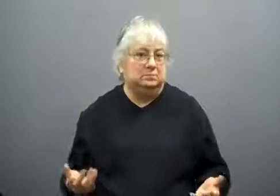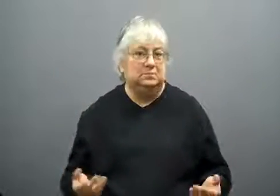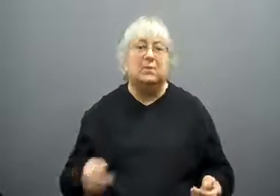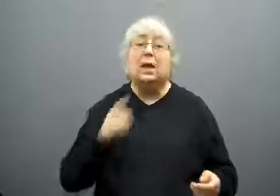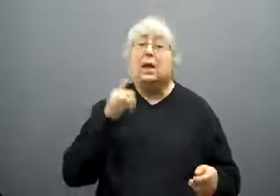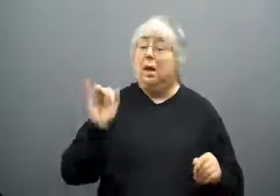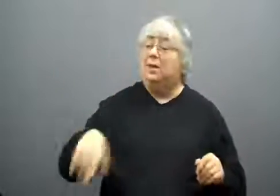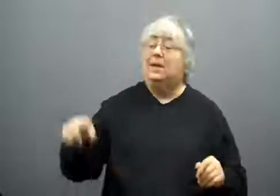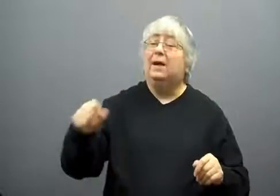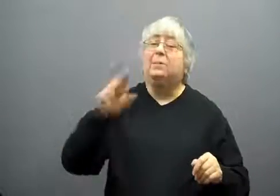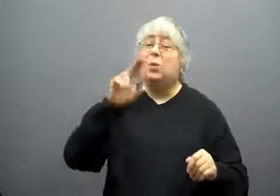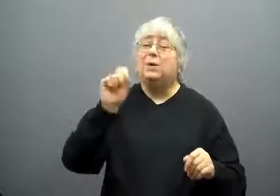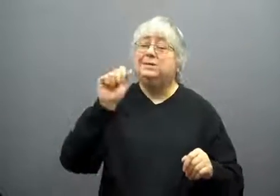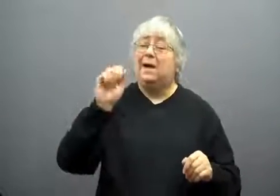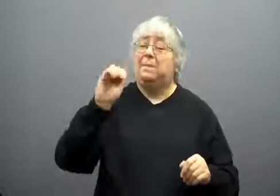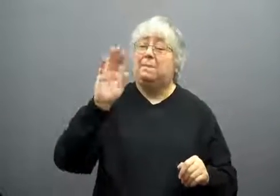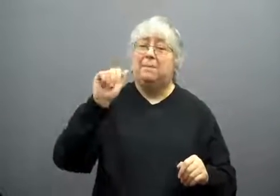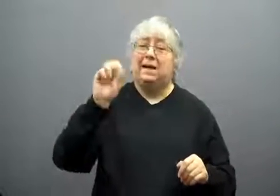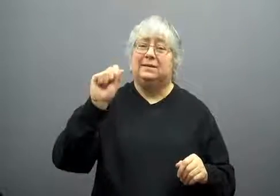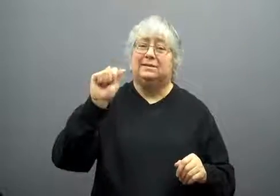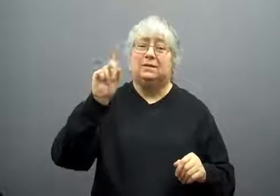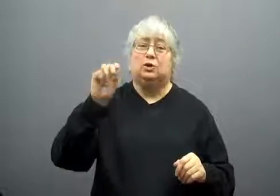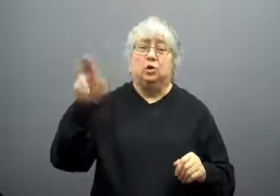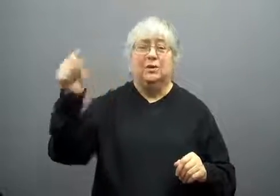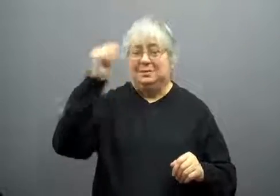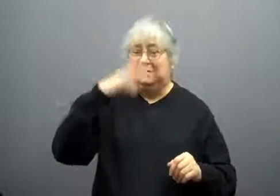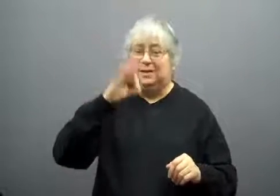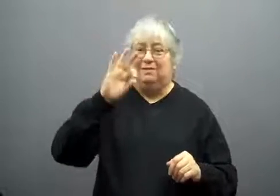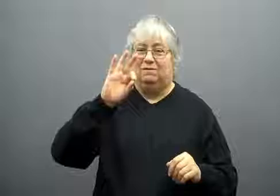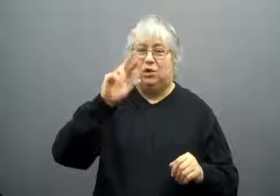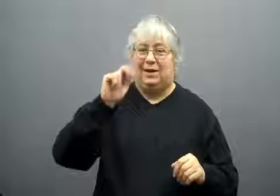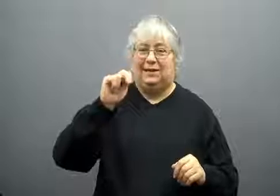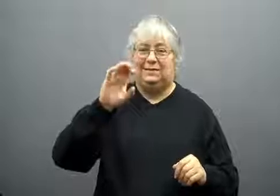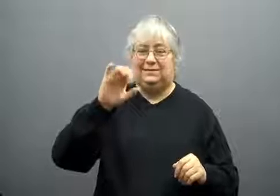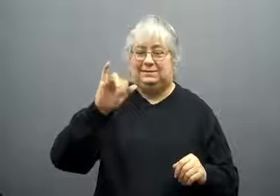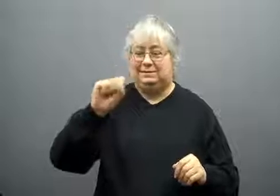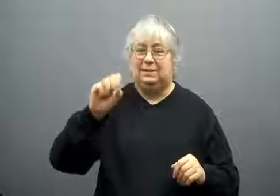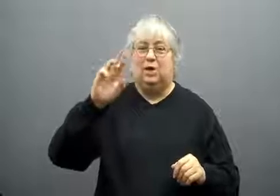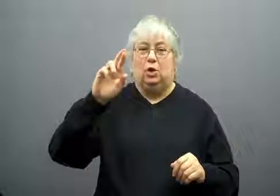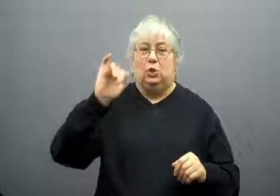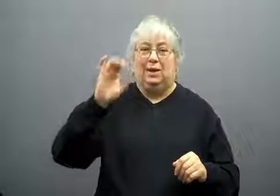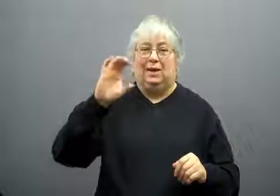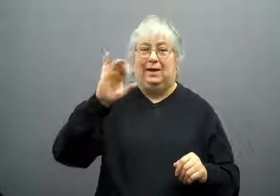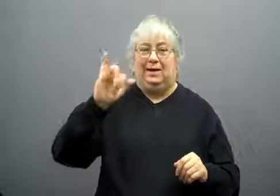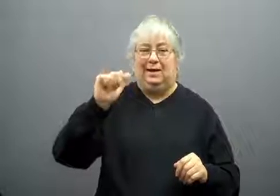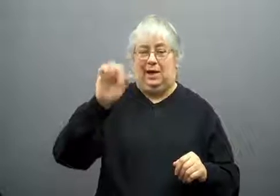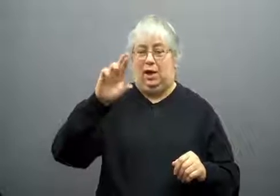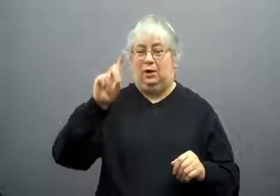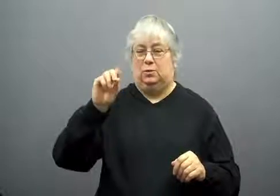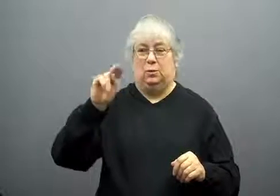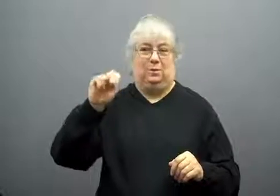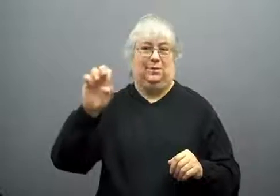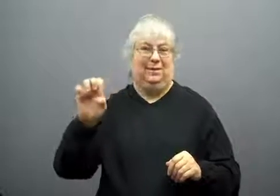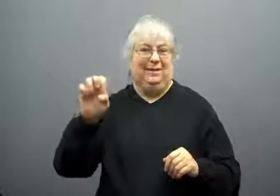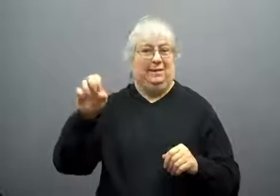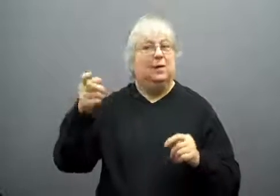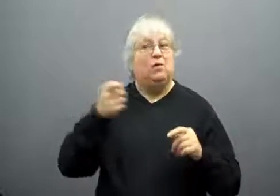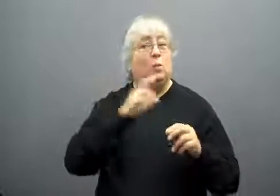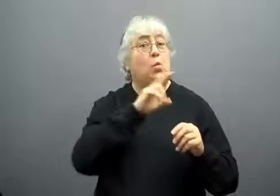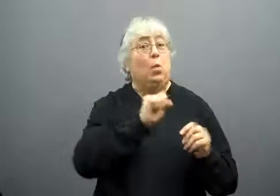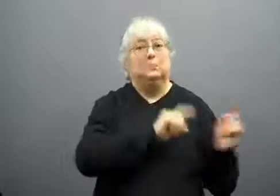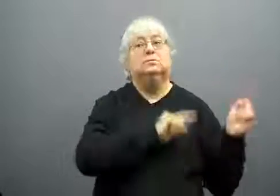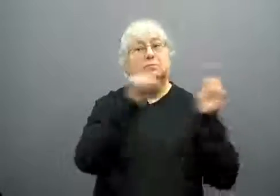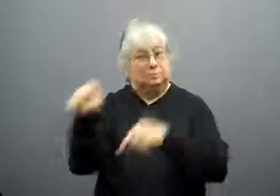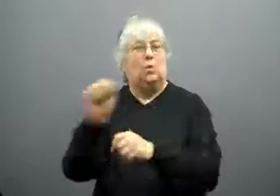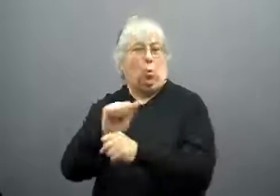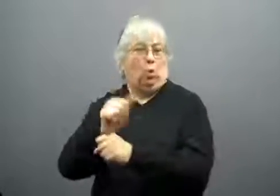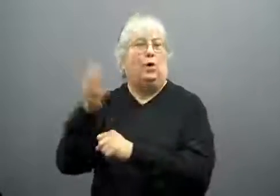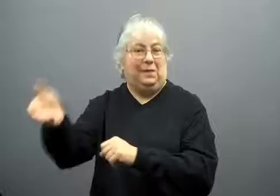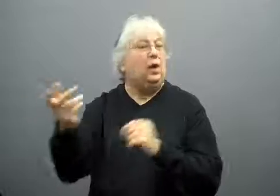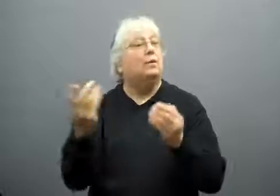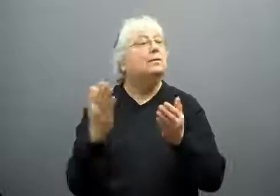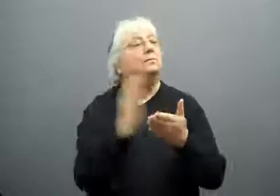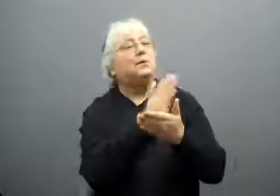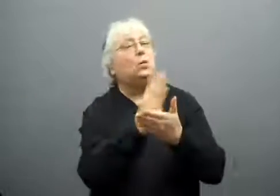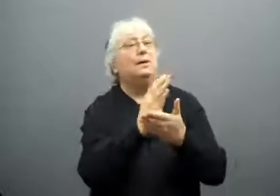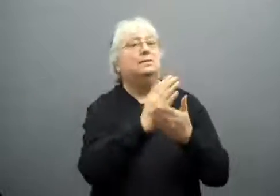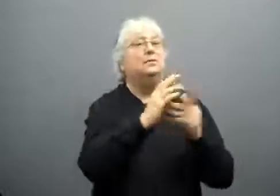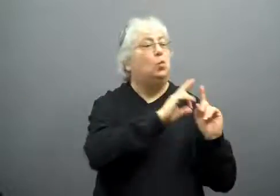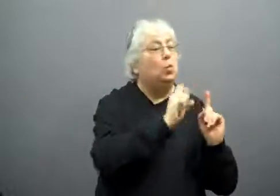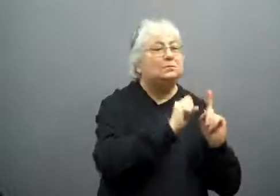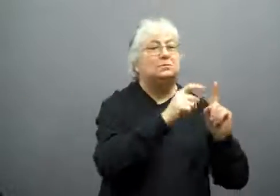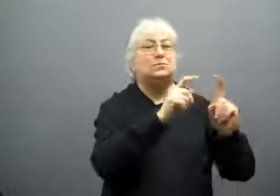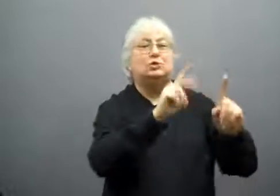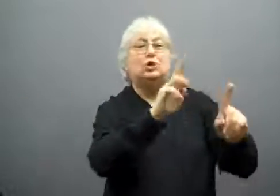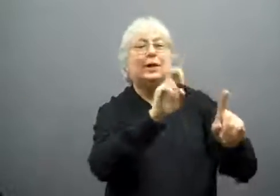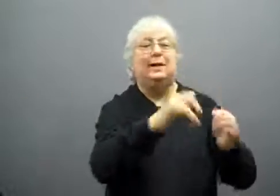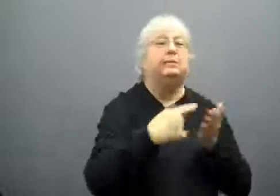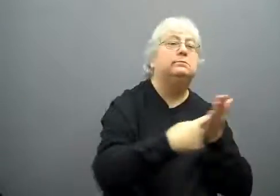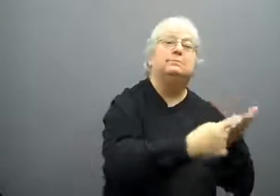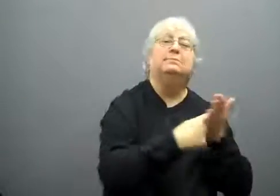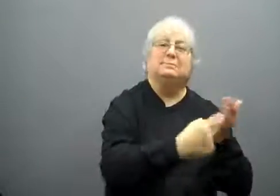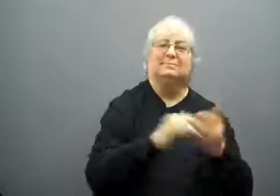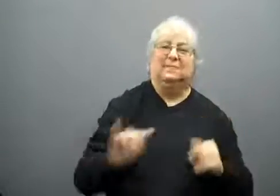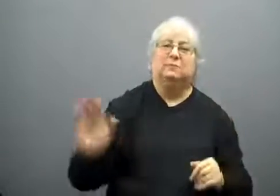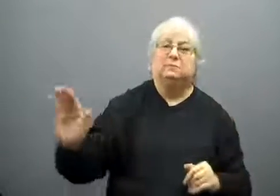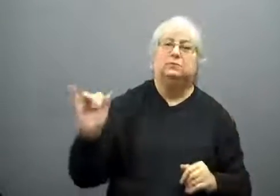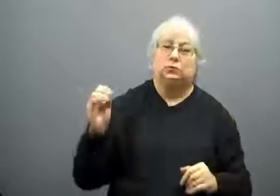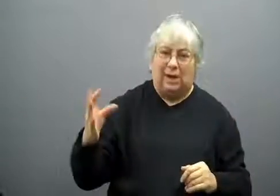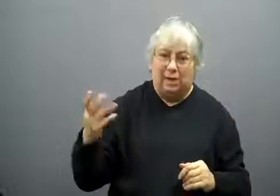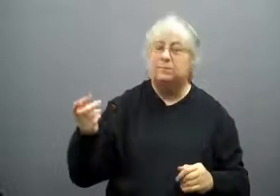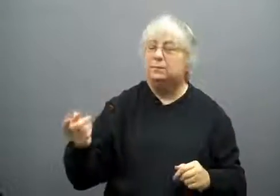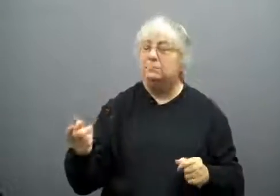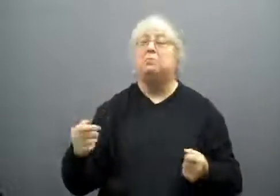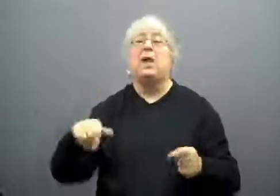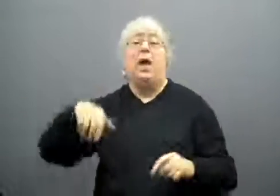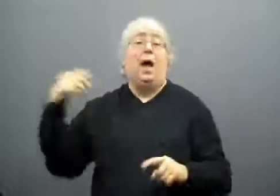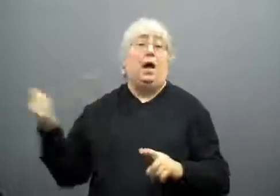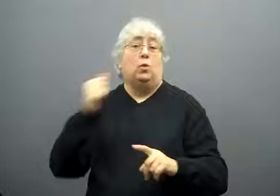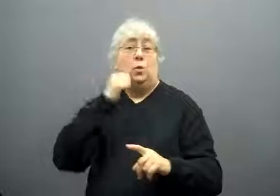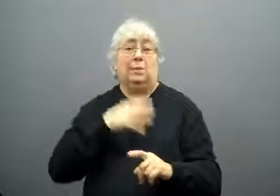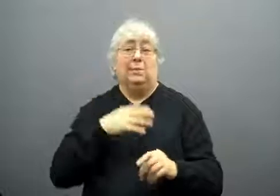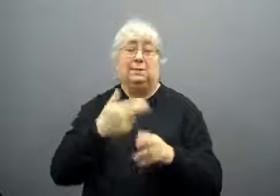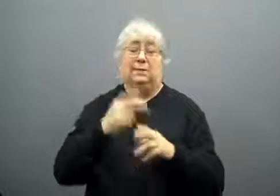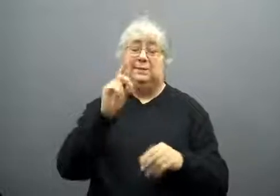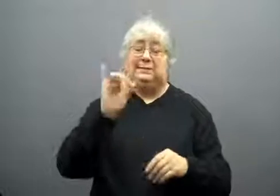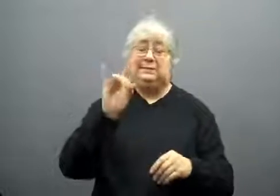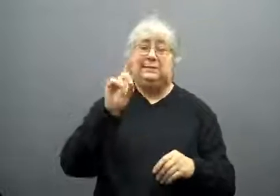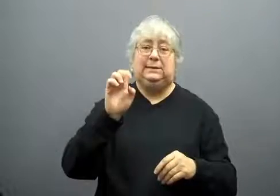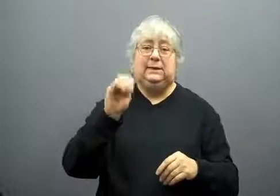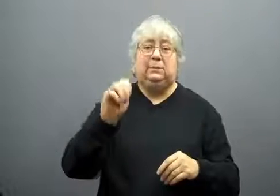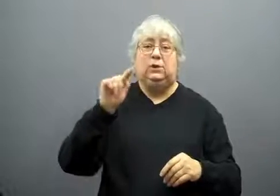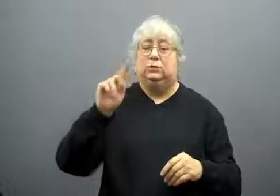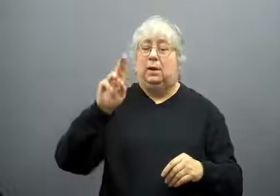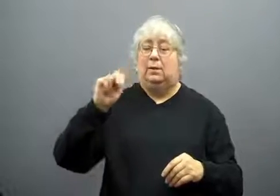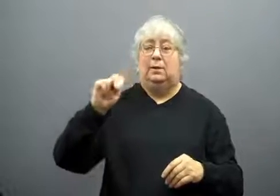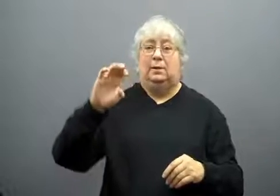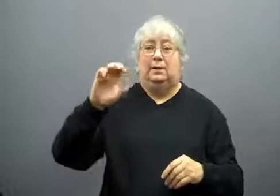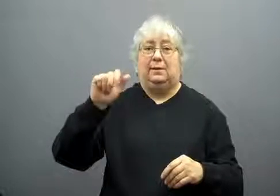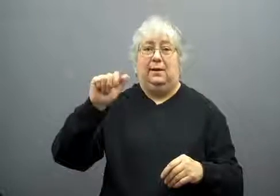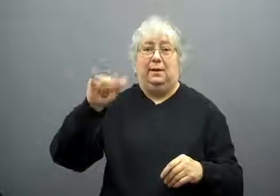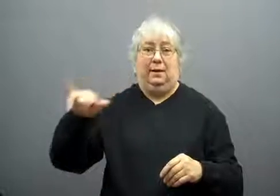U.S. Ambassador Francis Ricciardone is stationed there.